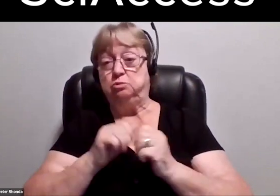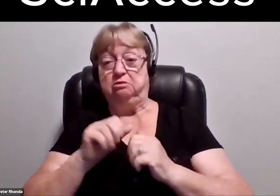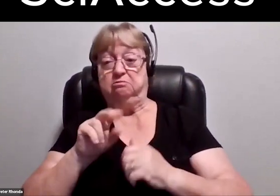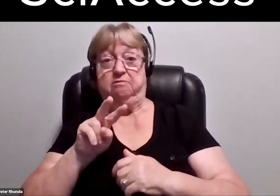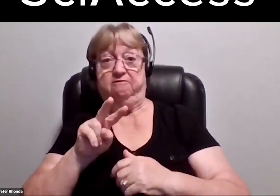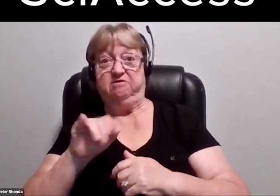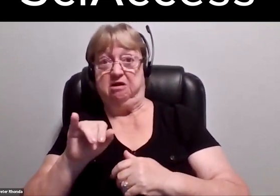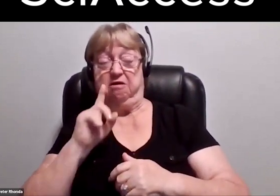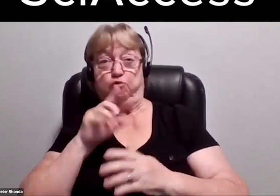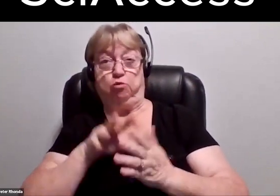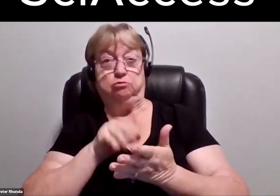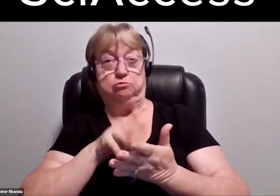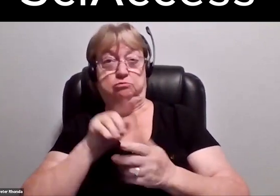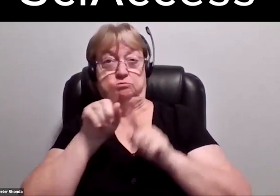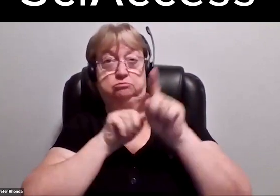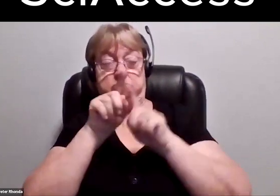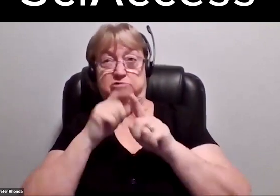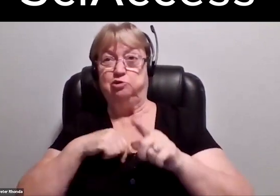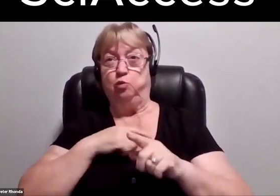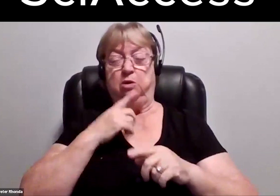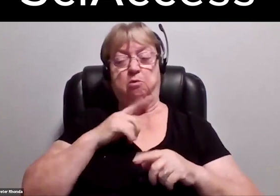and so we wanted to test this hypothesis.